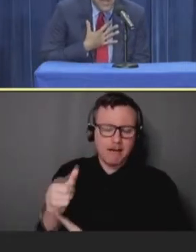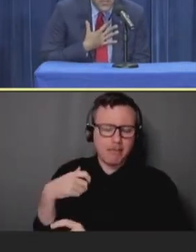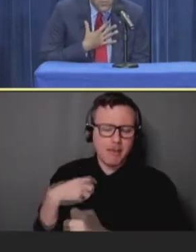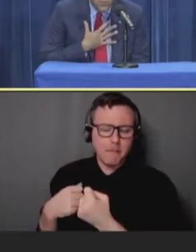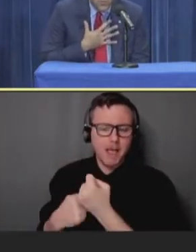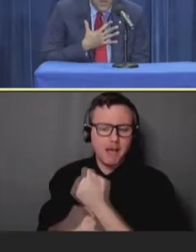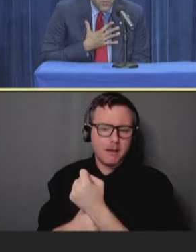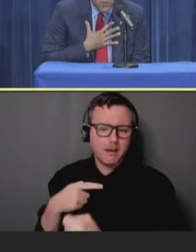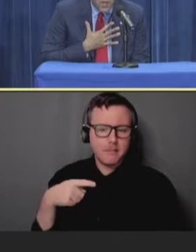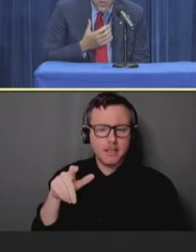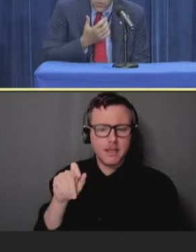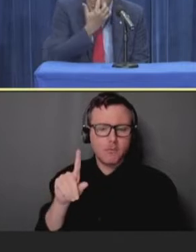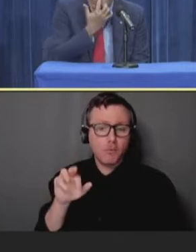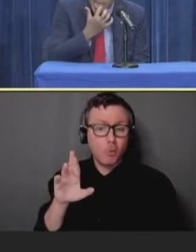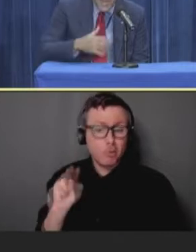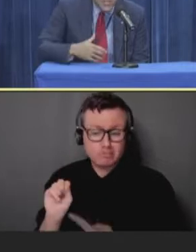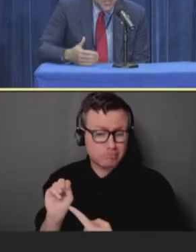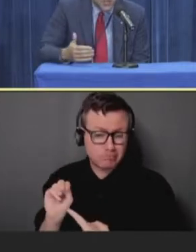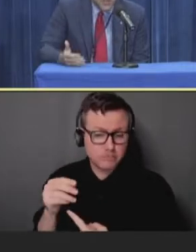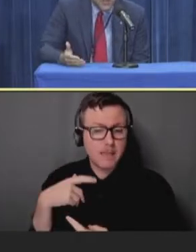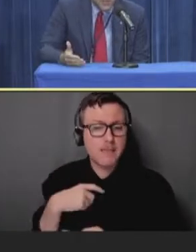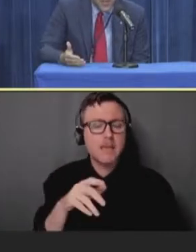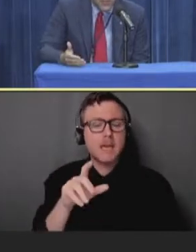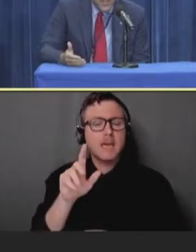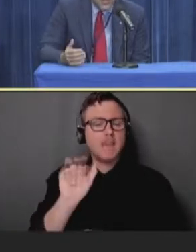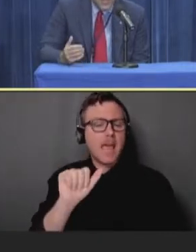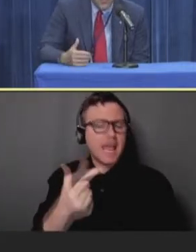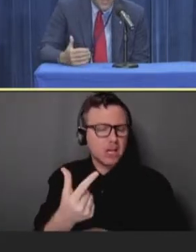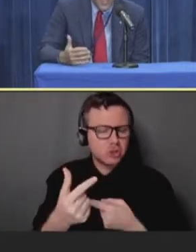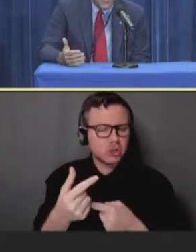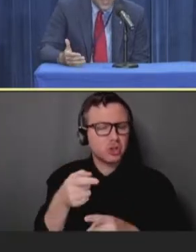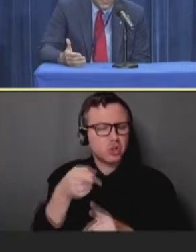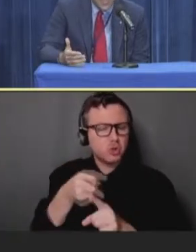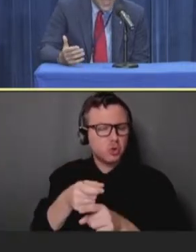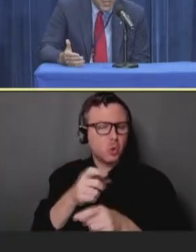It's what are you -- what's the antigen that you're delivering, right? So, the mRNA is not the antigen.